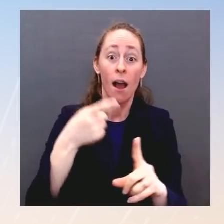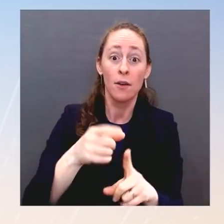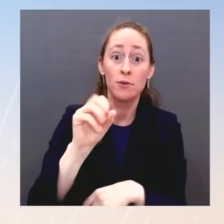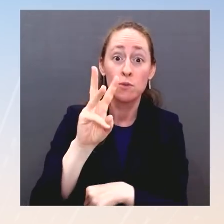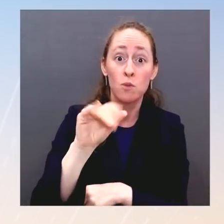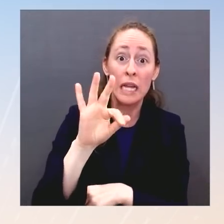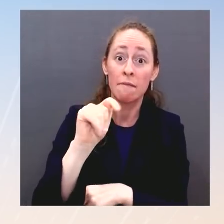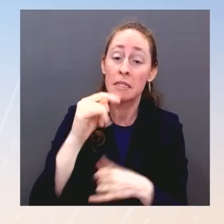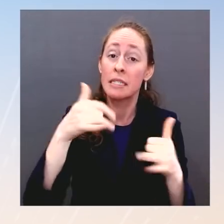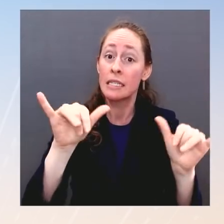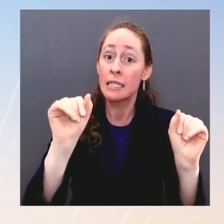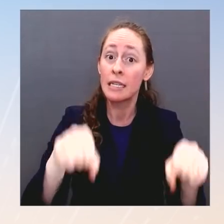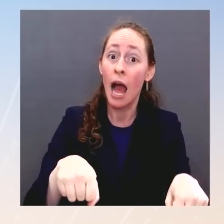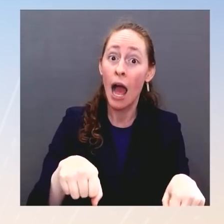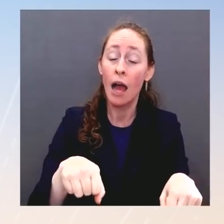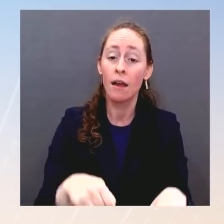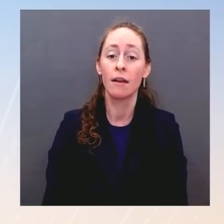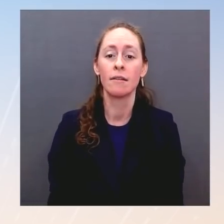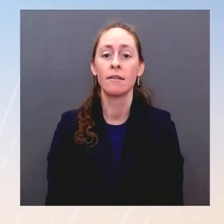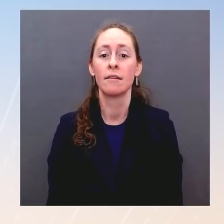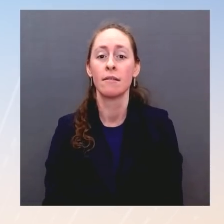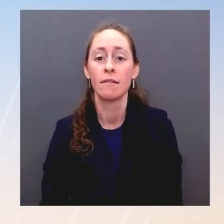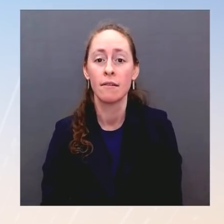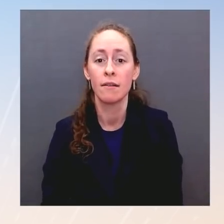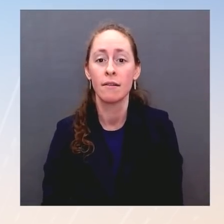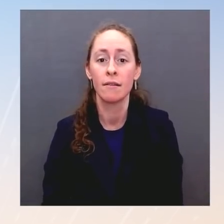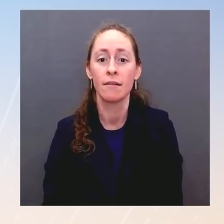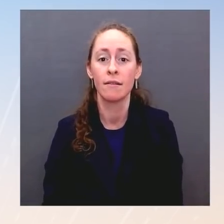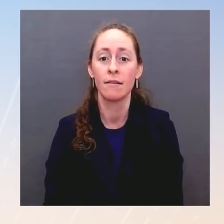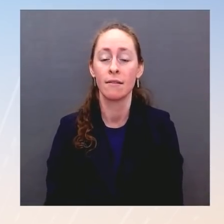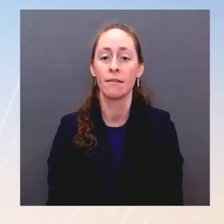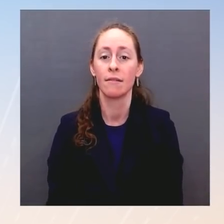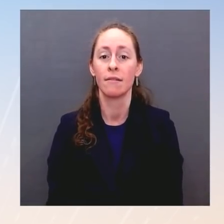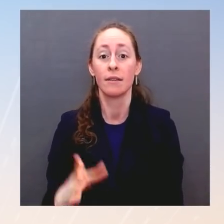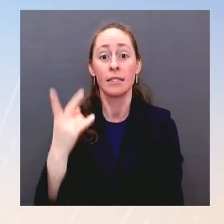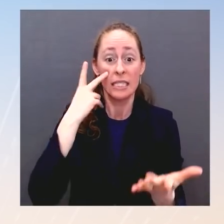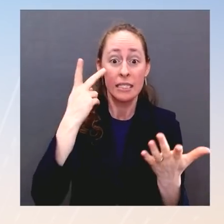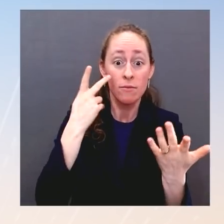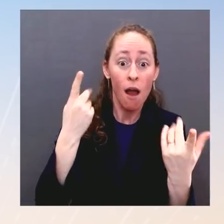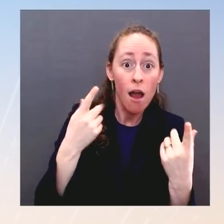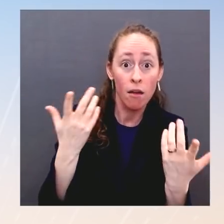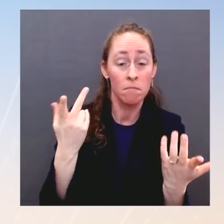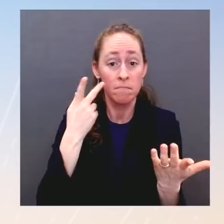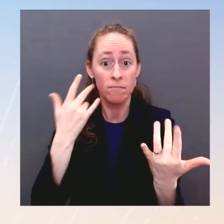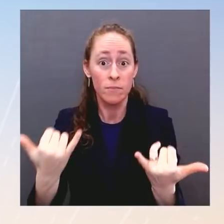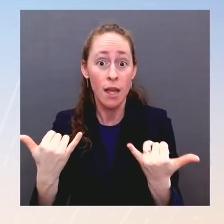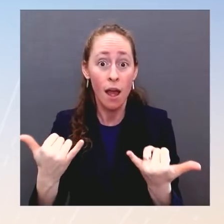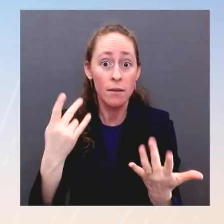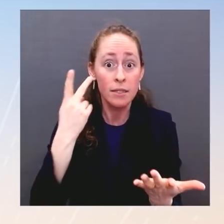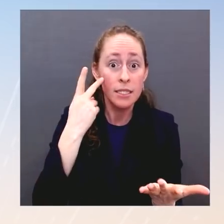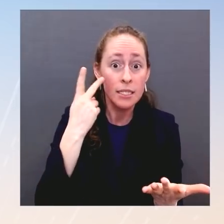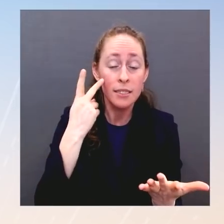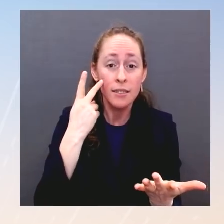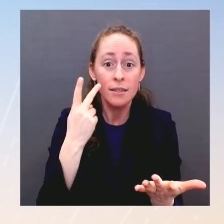So, certainly, there'll be ongoing discussions about that. As you know, SWIFT is a messaging service that connects 11,000 banks.